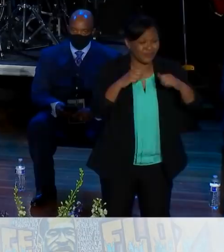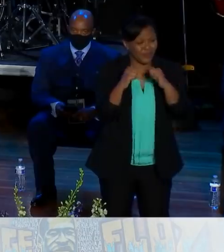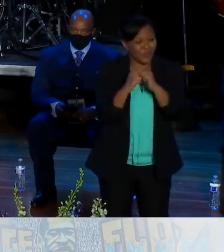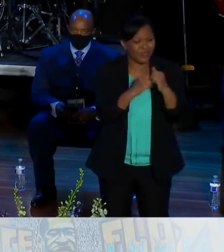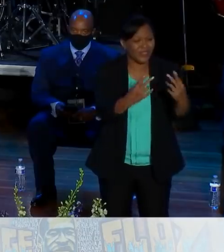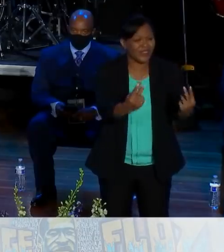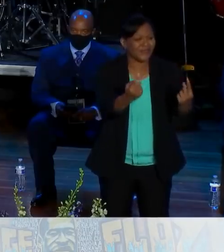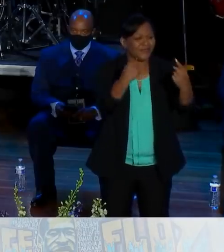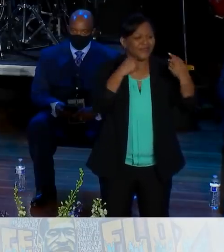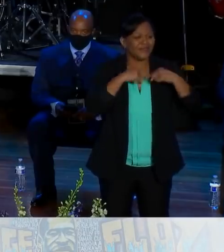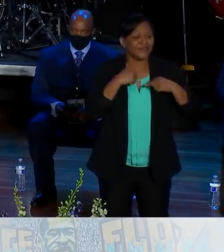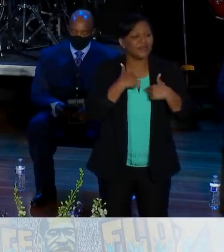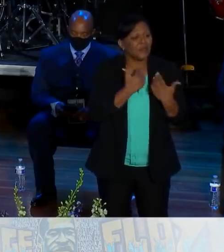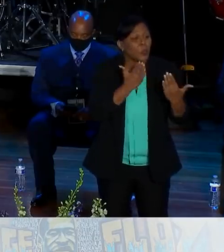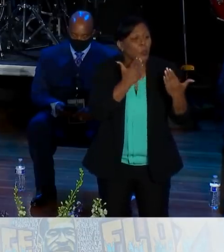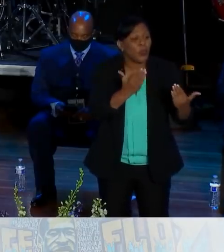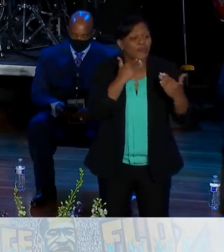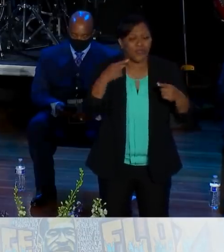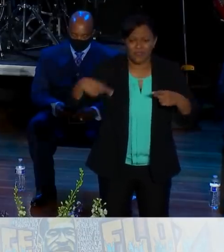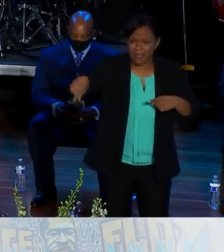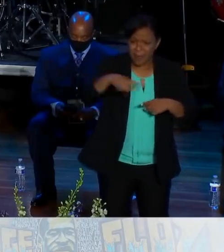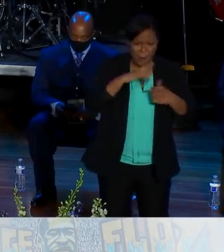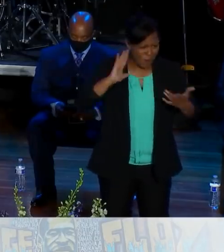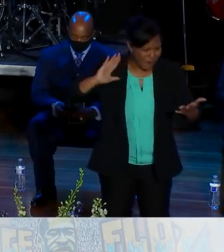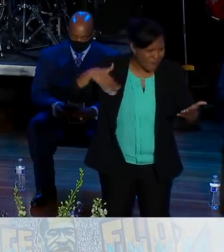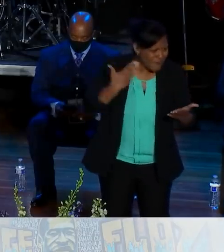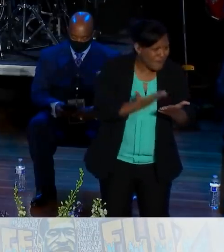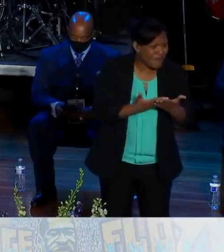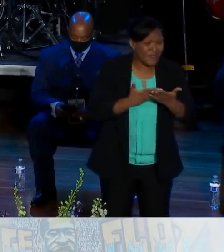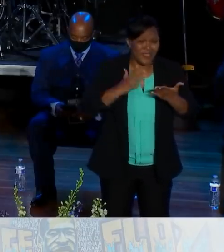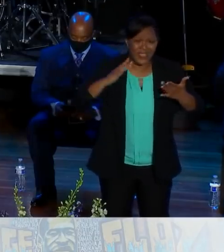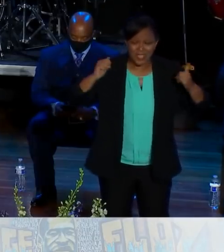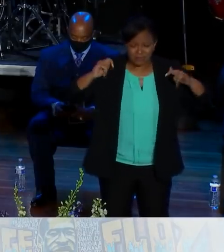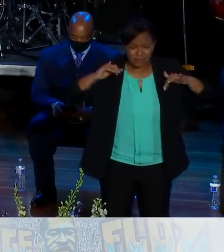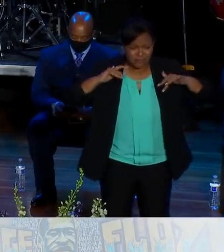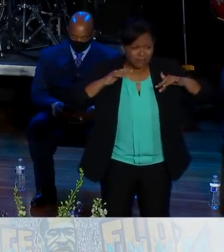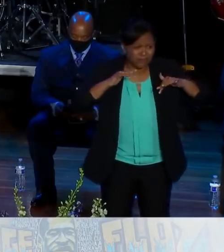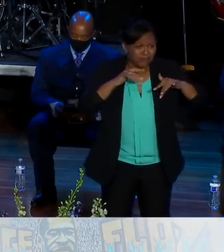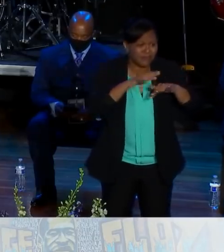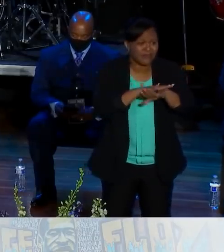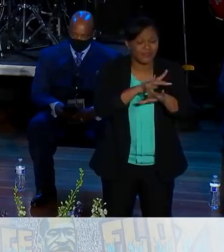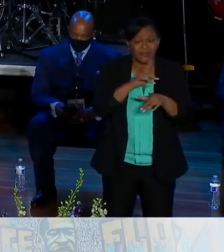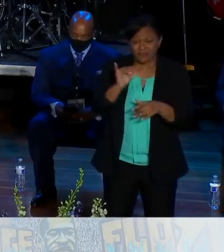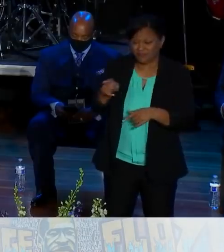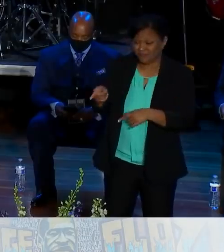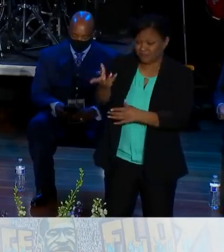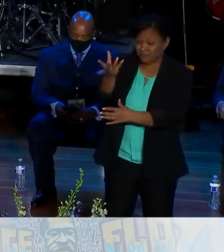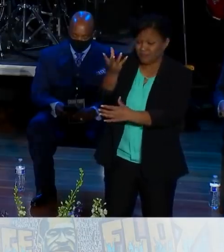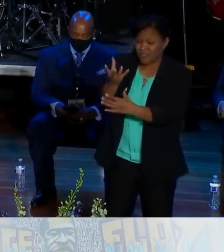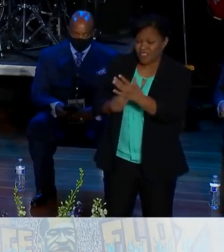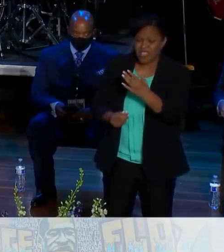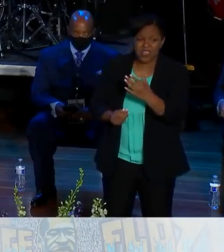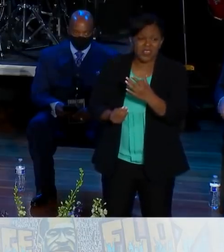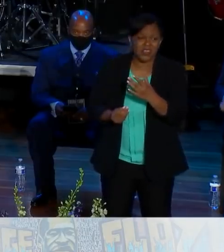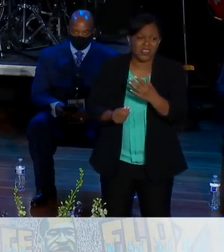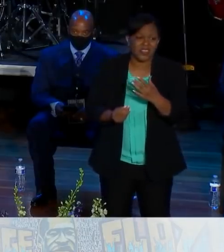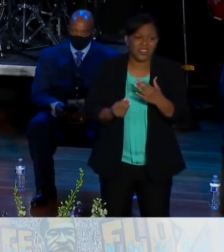YOU'RE HERE WITH US TODAY. AND WE'RE HONORED THAT YOU HAVE COME TO MOURN THE LOSS AND